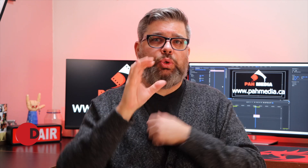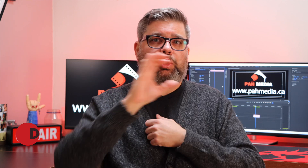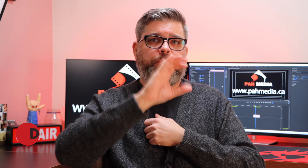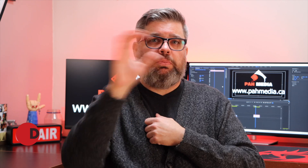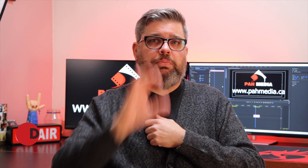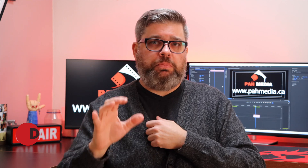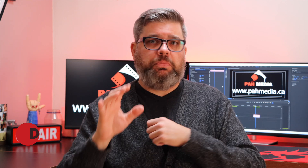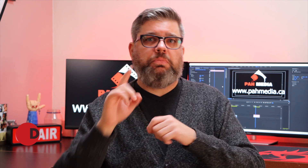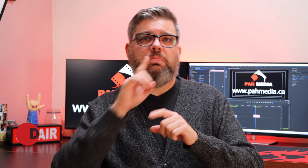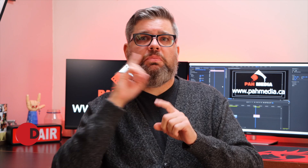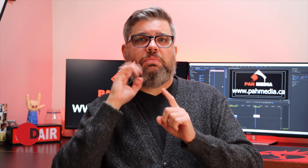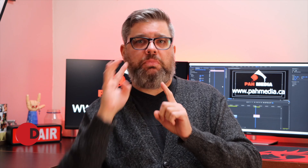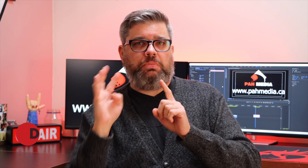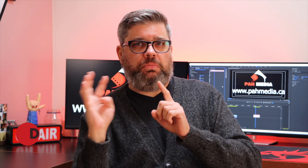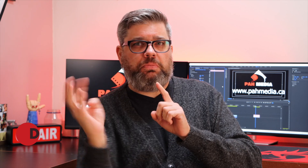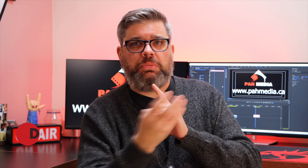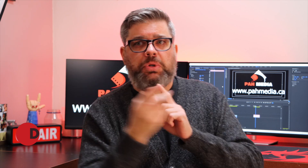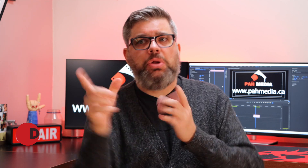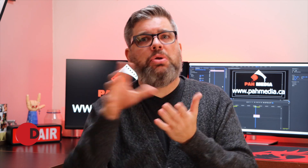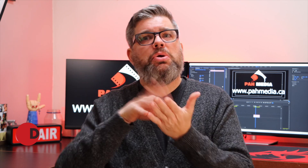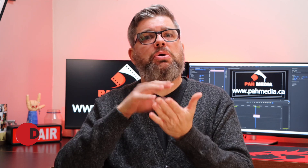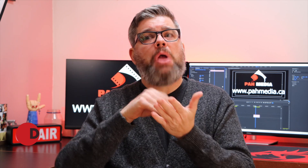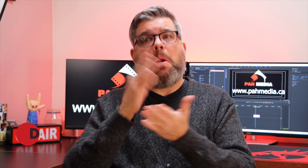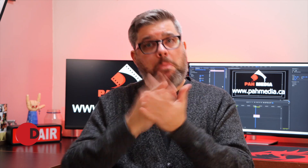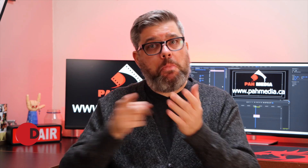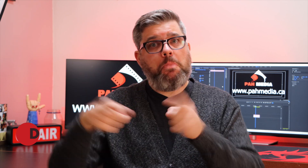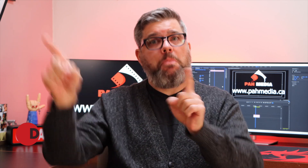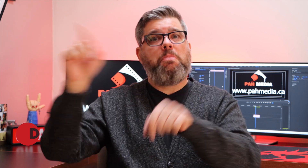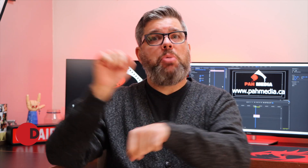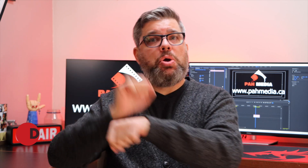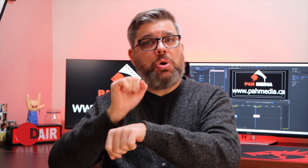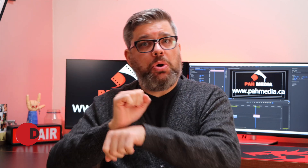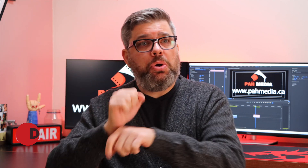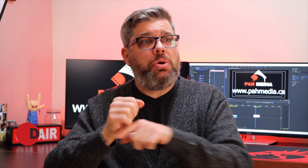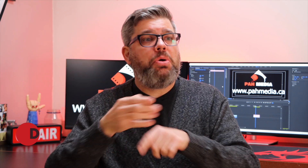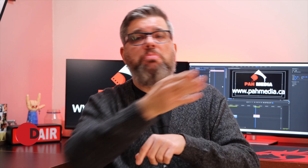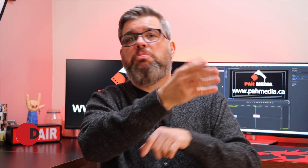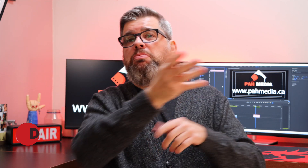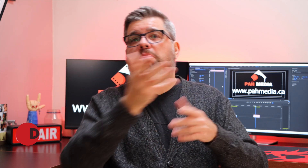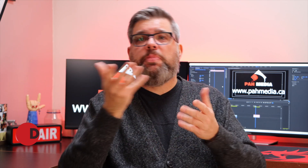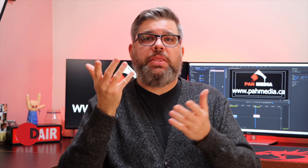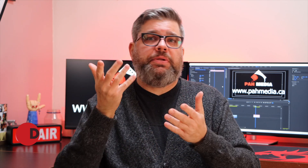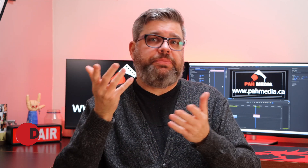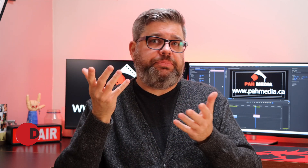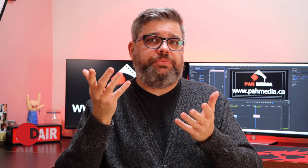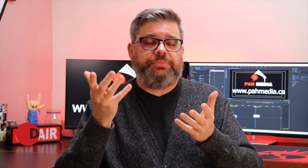get work based on the skills they learned in training!